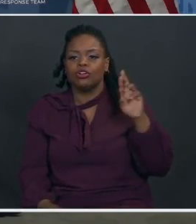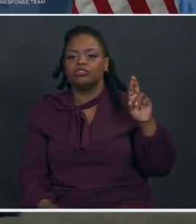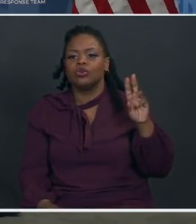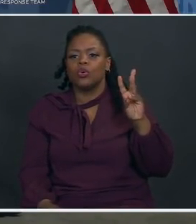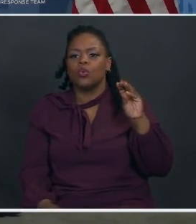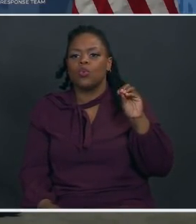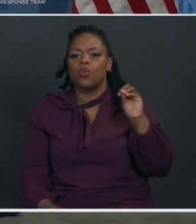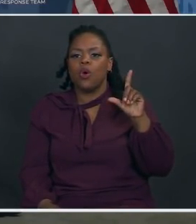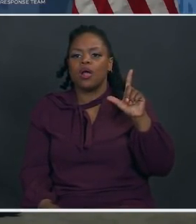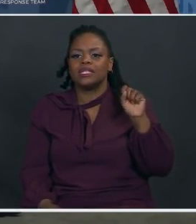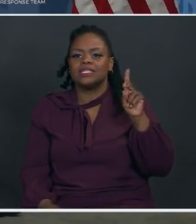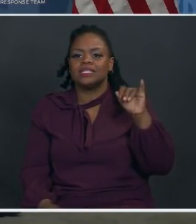Dr. Walensky.